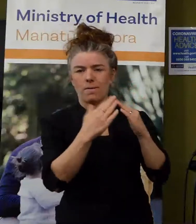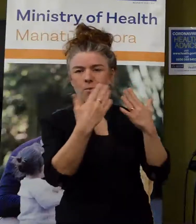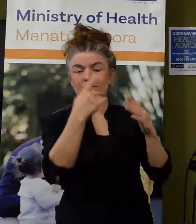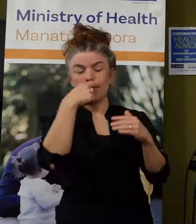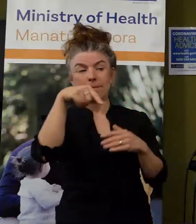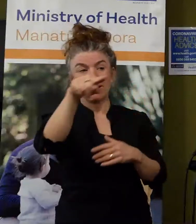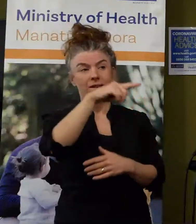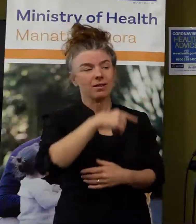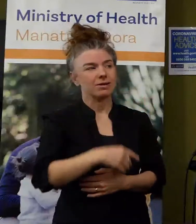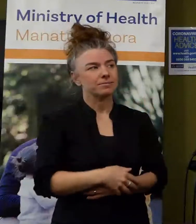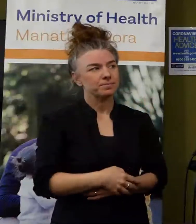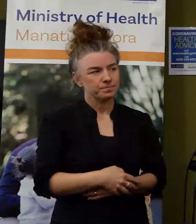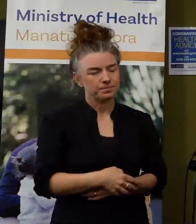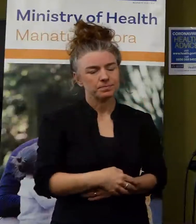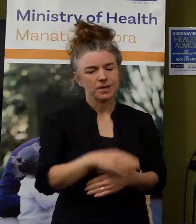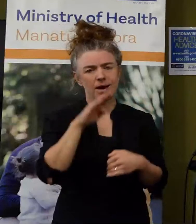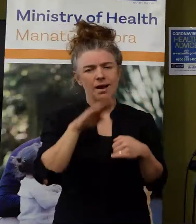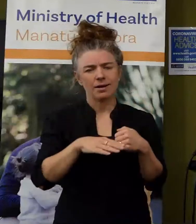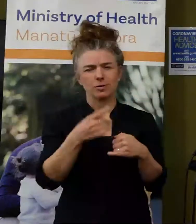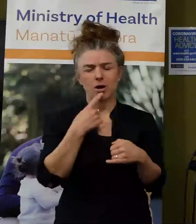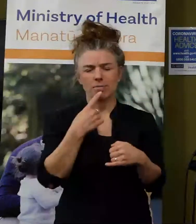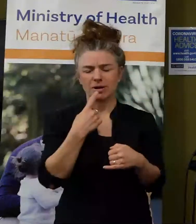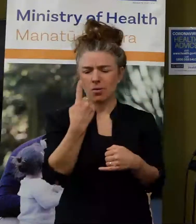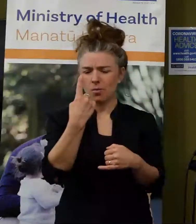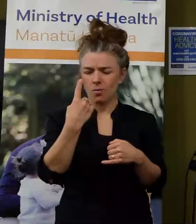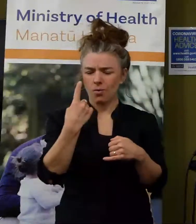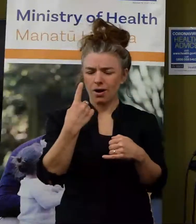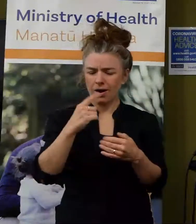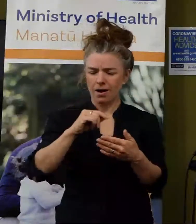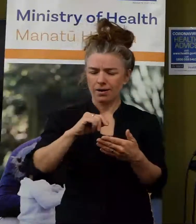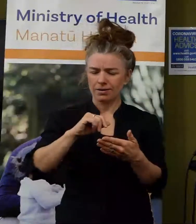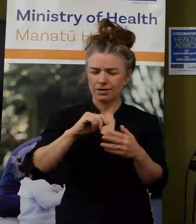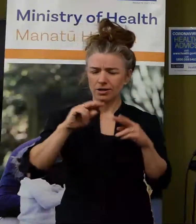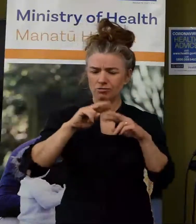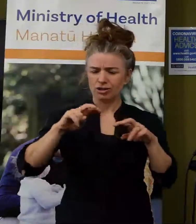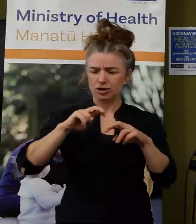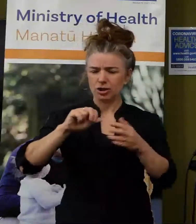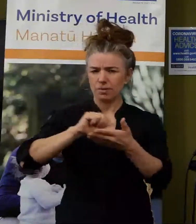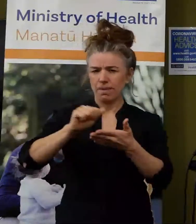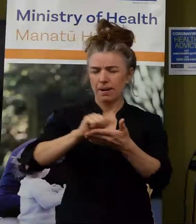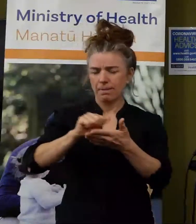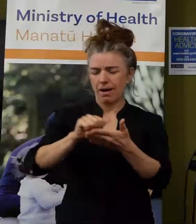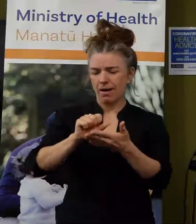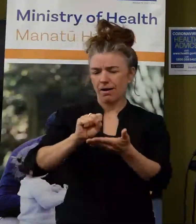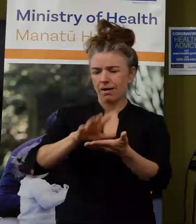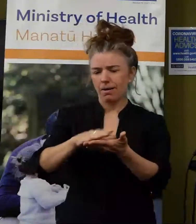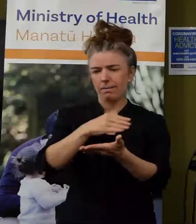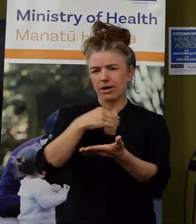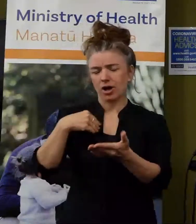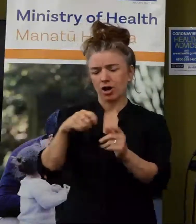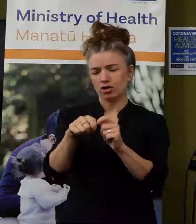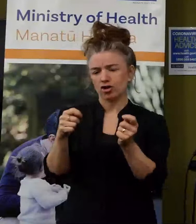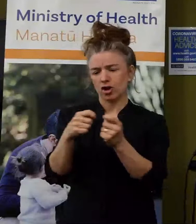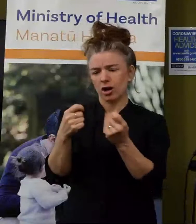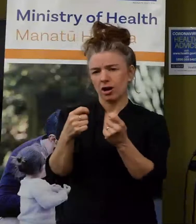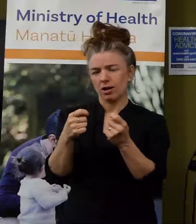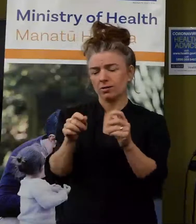My final comment is just there was a paper published in the New Zealand Medical School Journal this morning. One of the authors, co-authors, was Professor David Murdoch,